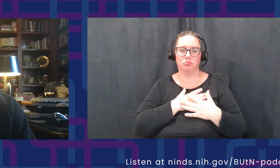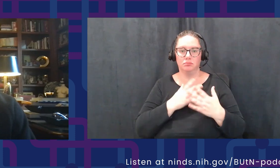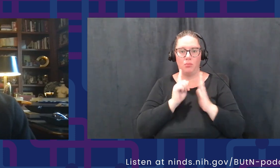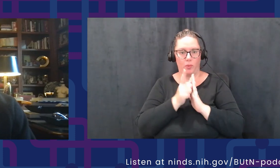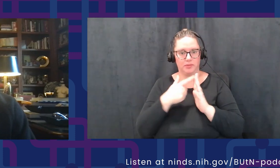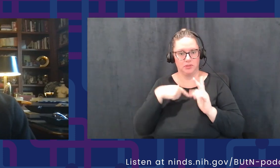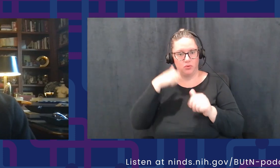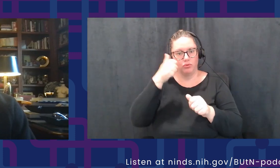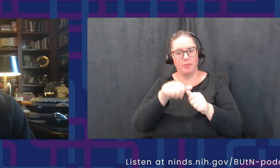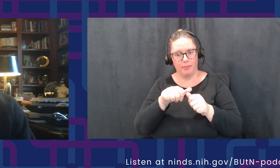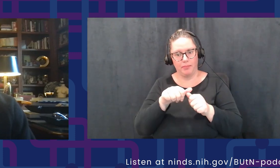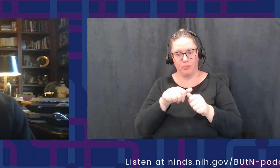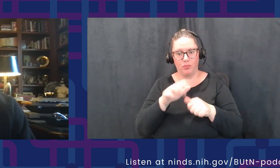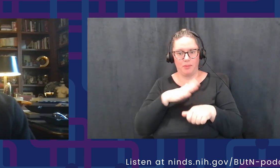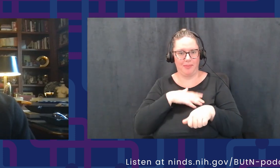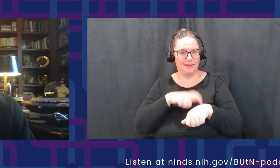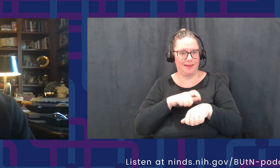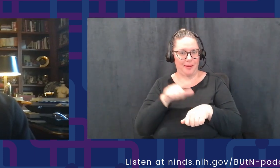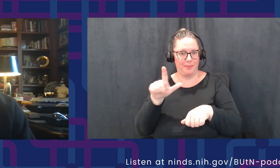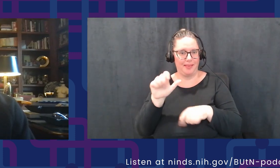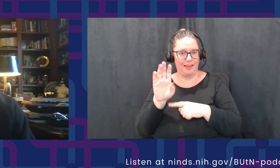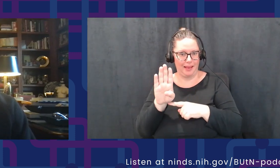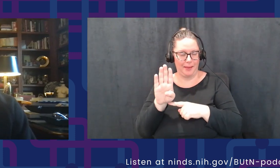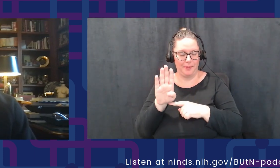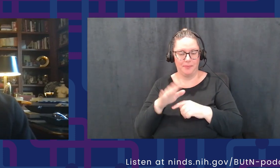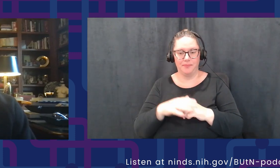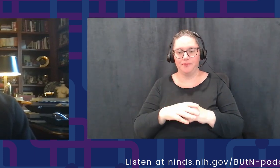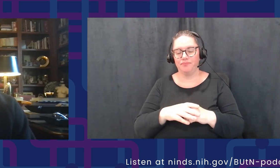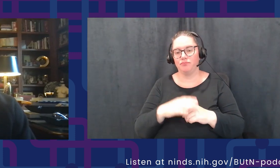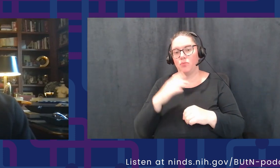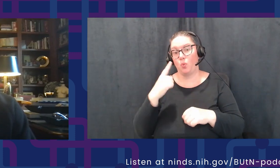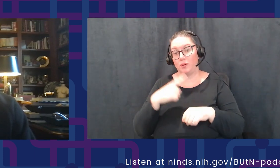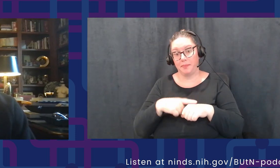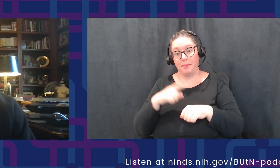you know, in my time in the laboratory, is one time a patient walk into our